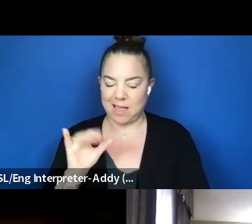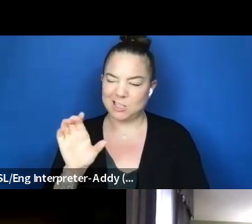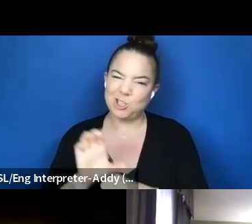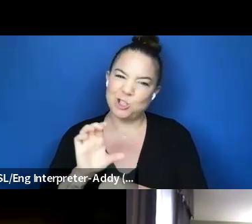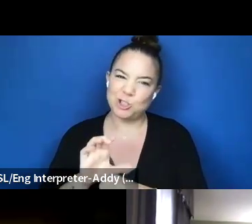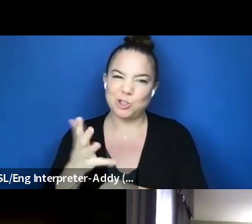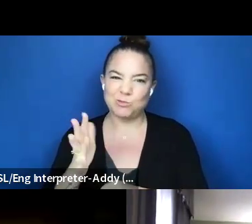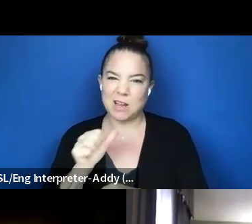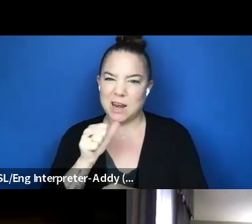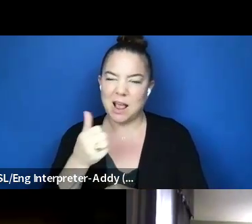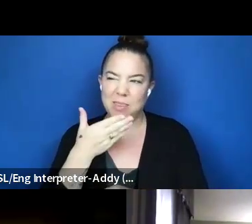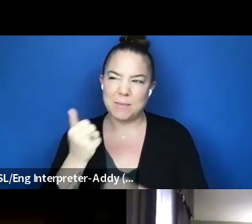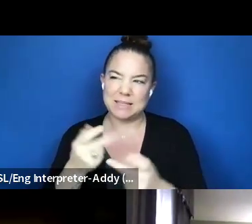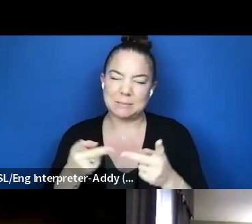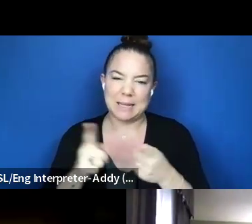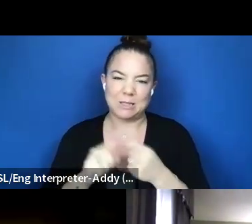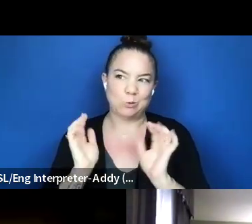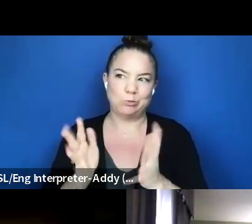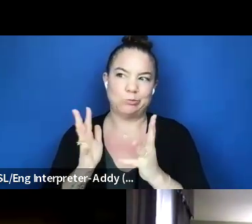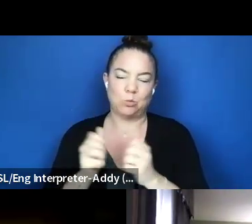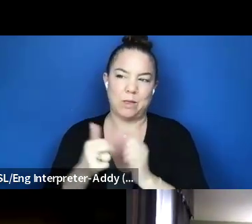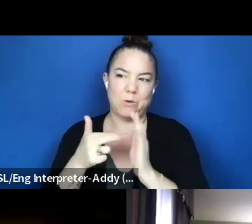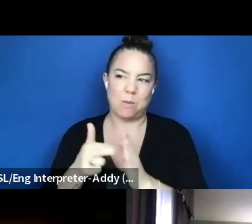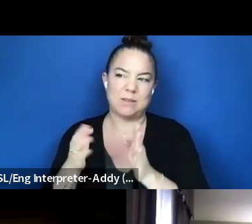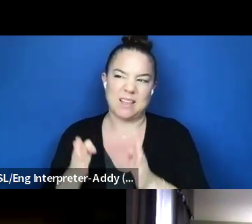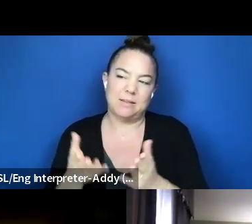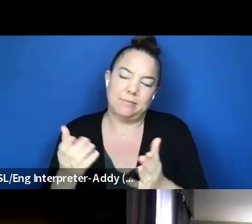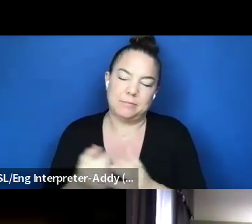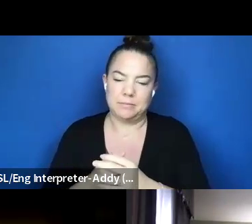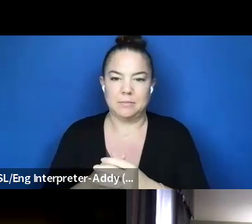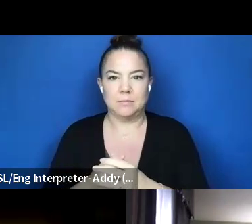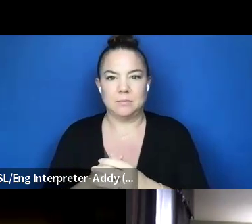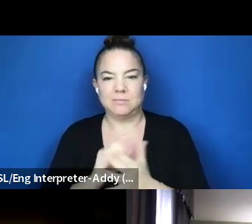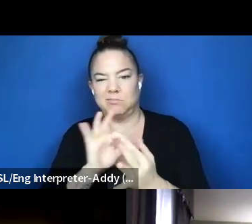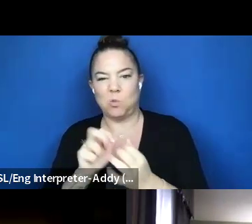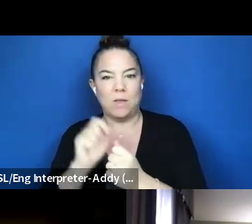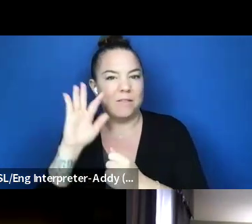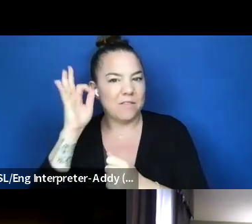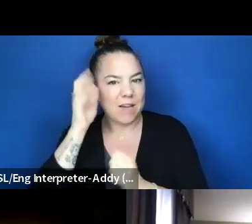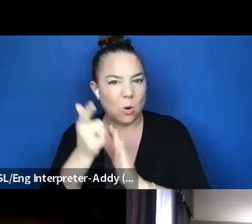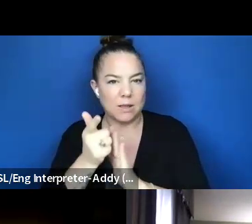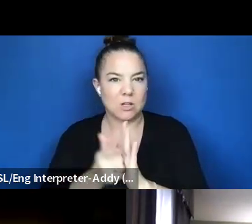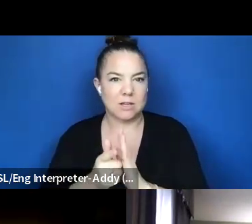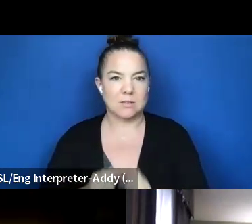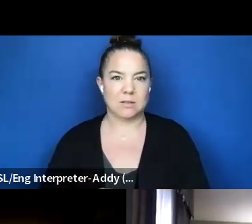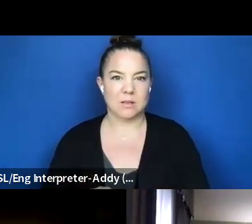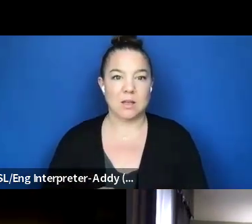Adeleigh Belyeu: exactly the place to do that Adeleigh Belyeu: in terms of some of this federal legislation. Brooke Wilson (she/her): Get them in the parking lot.